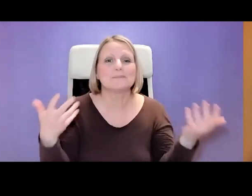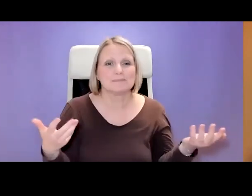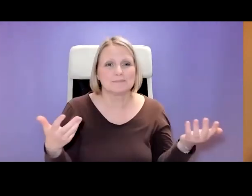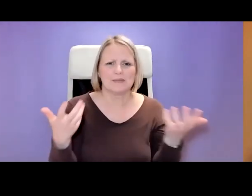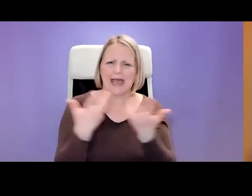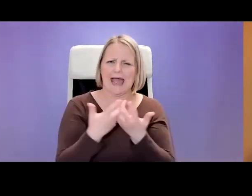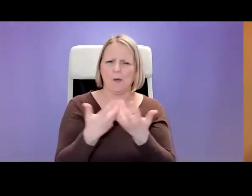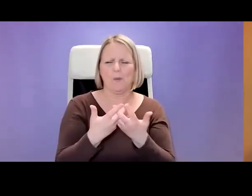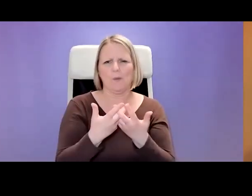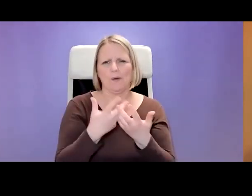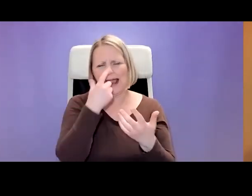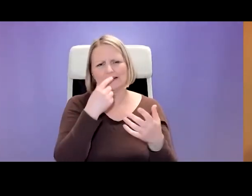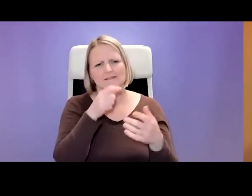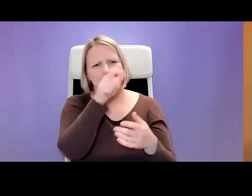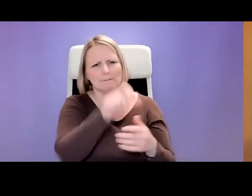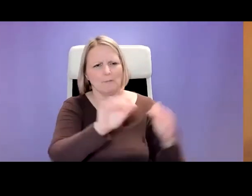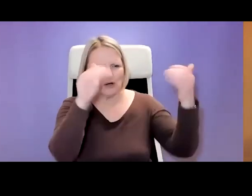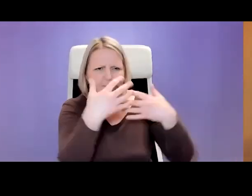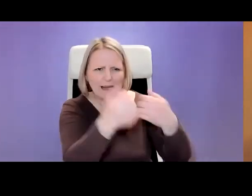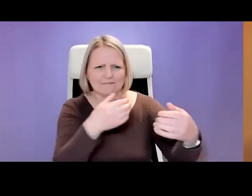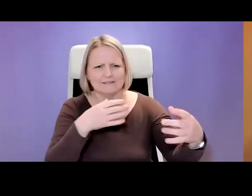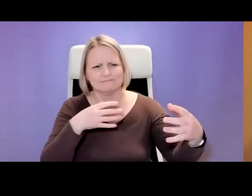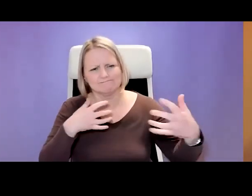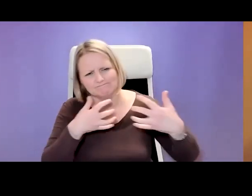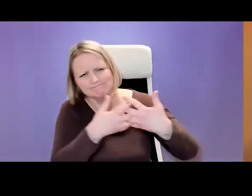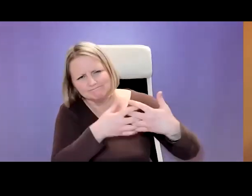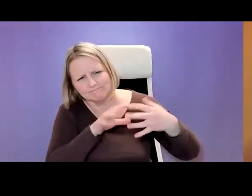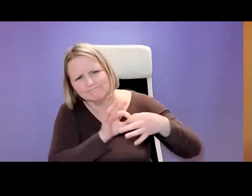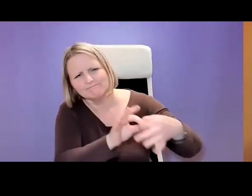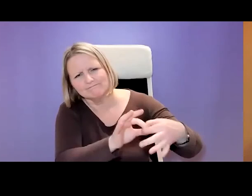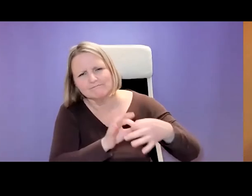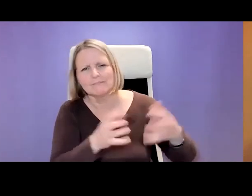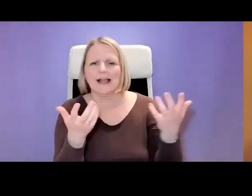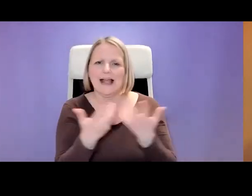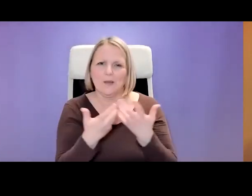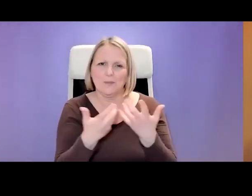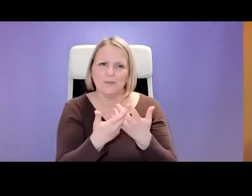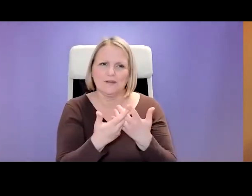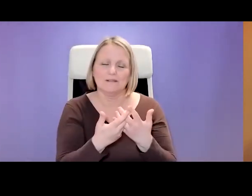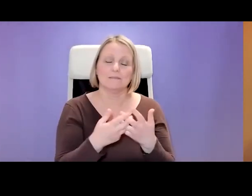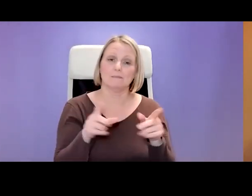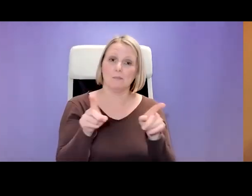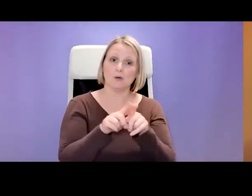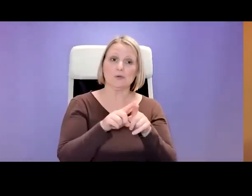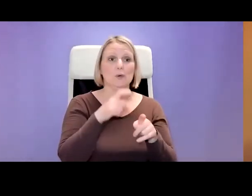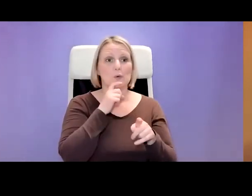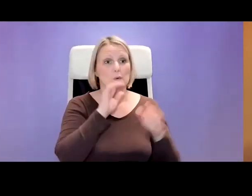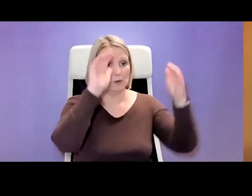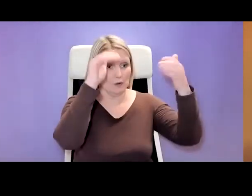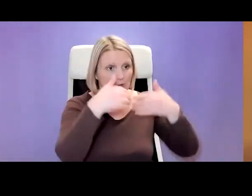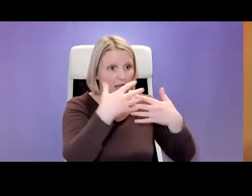to relate to the autistic people in church, but also what about being on the spectrum and being a clergy yourself?